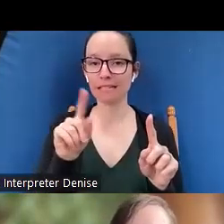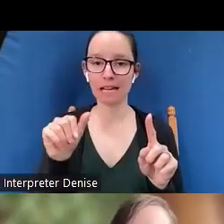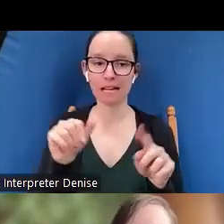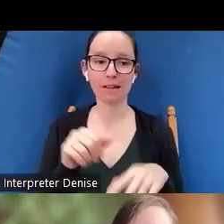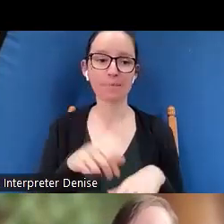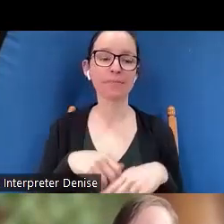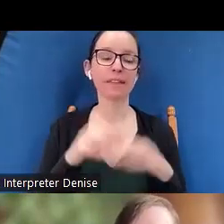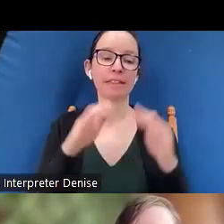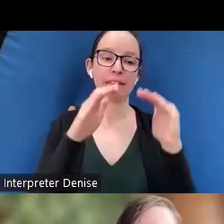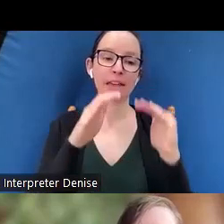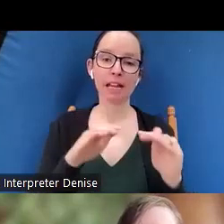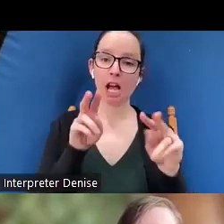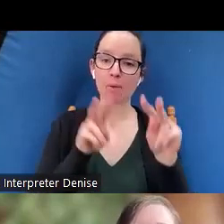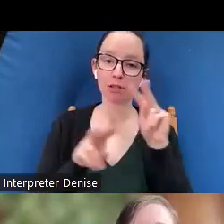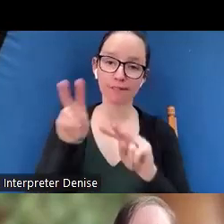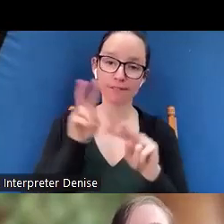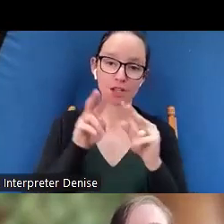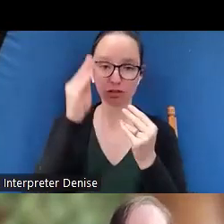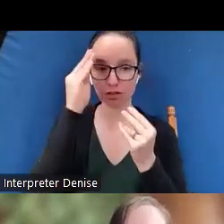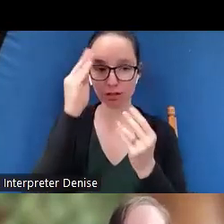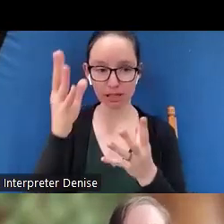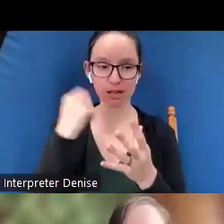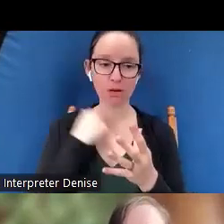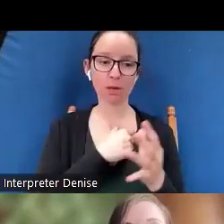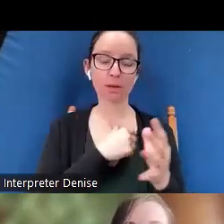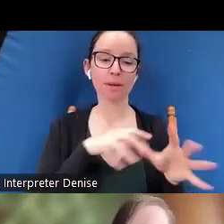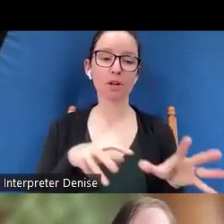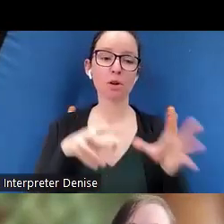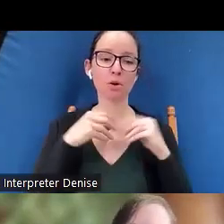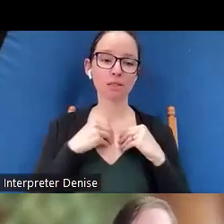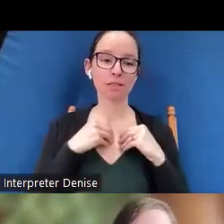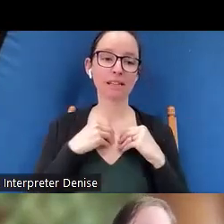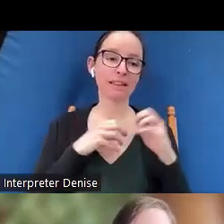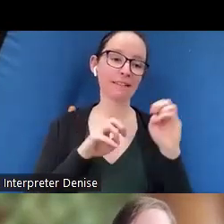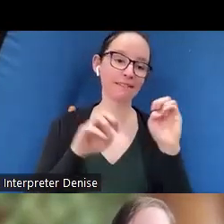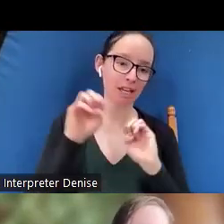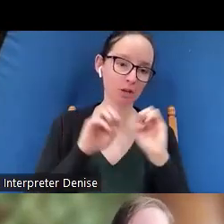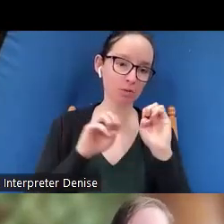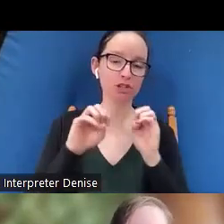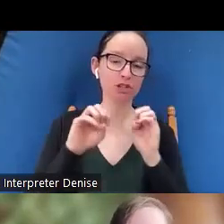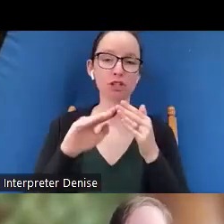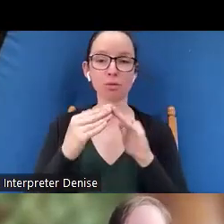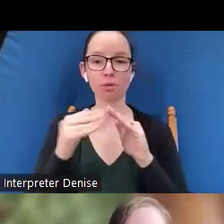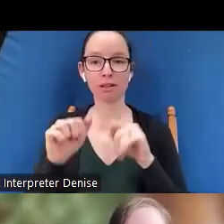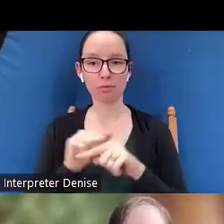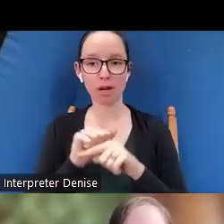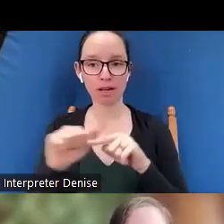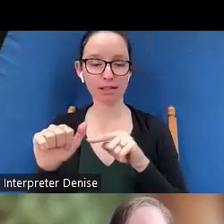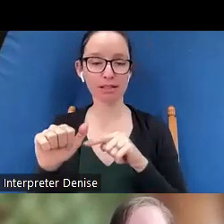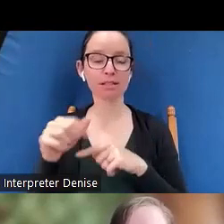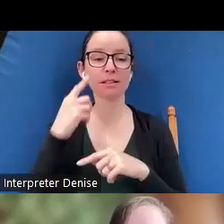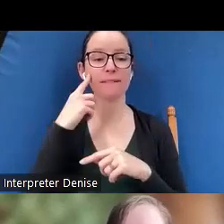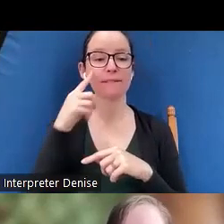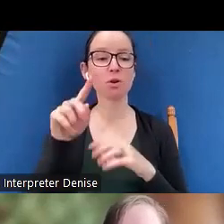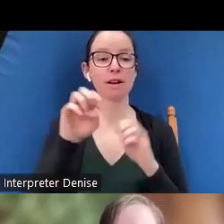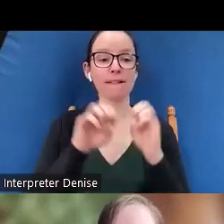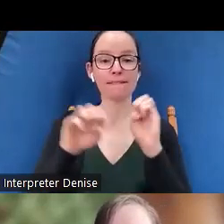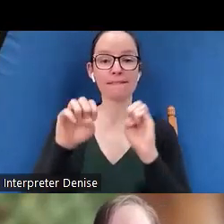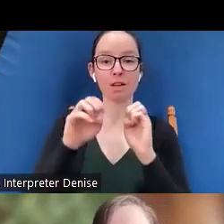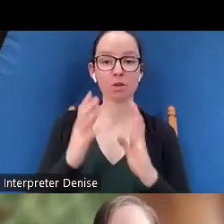So we've been hosting kind of an evaluation community of practice. So for evaluators who are on all of these various, you know, over